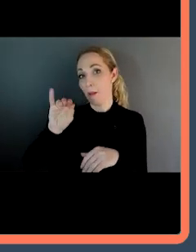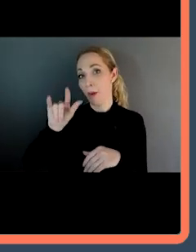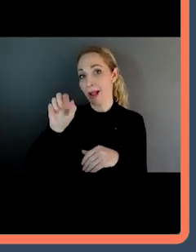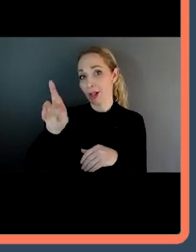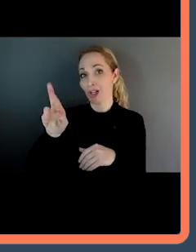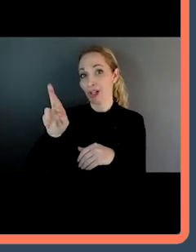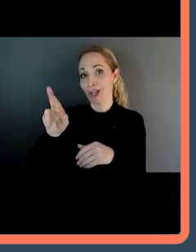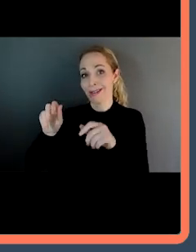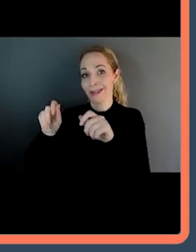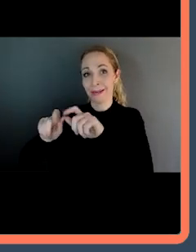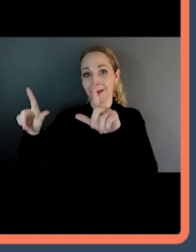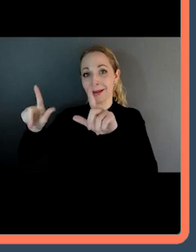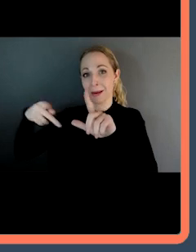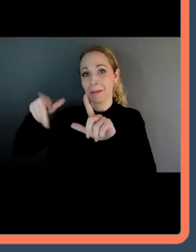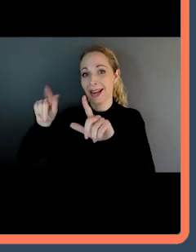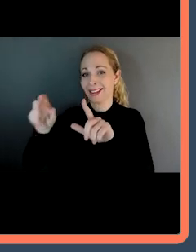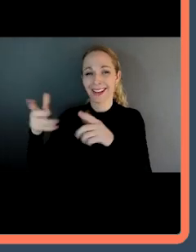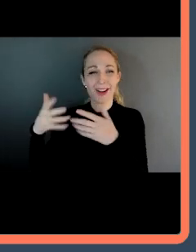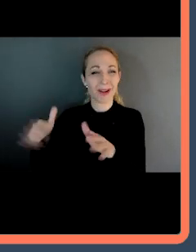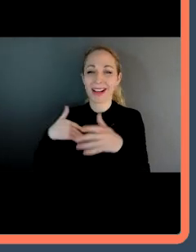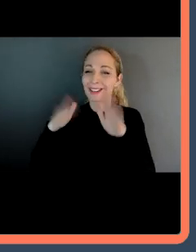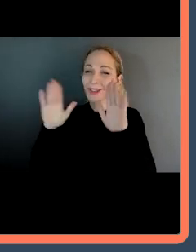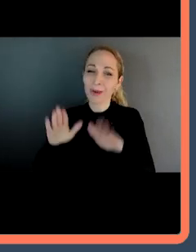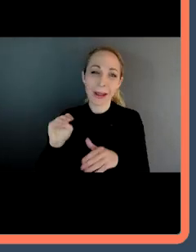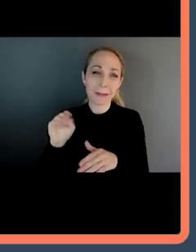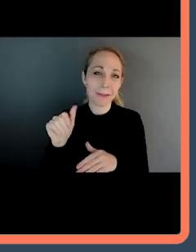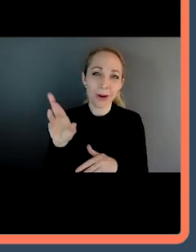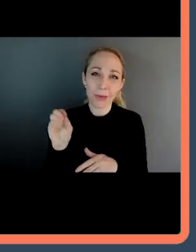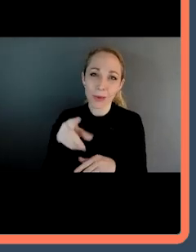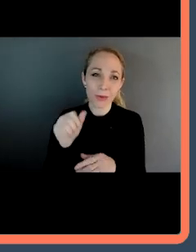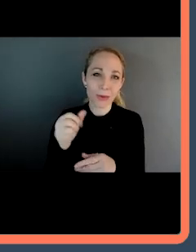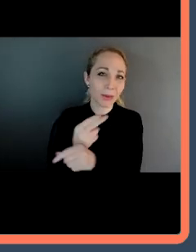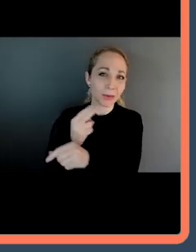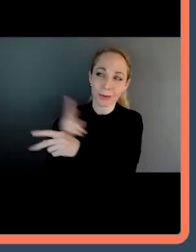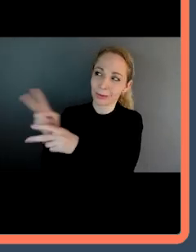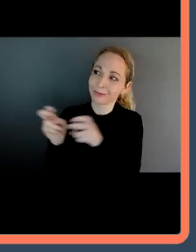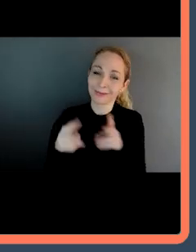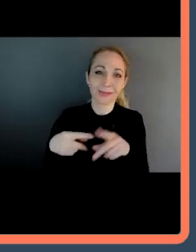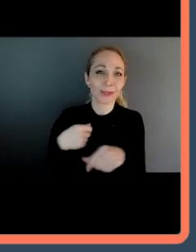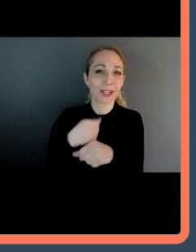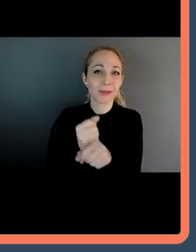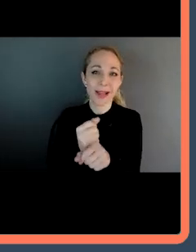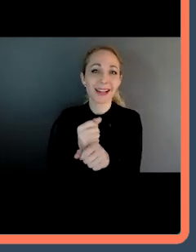GREAT MACRO THAT YOU CAN USE TO GENERATE THE LIST ITEMS